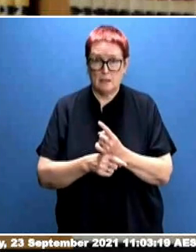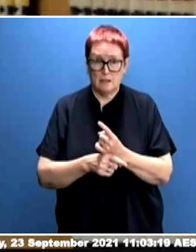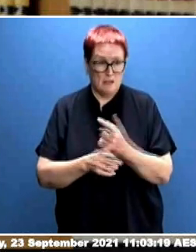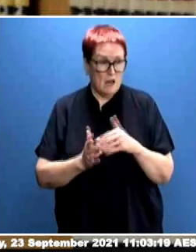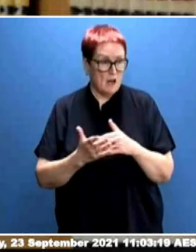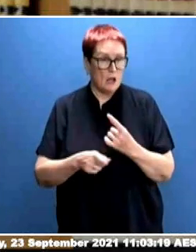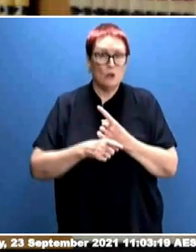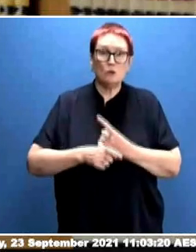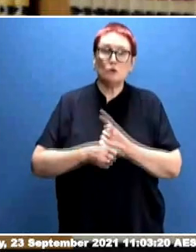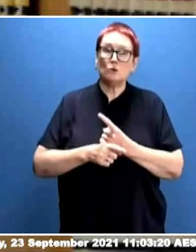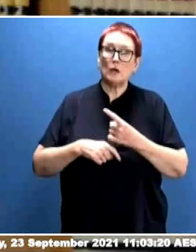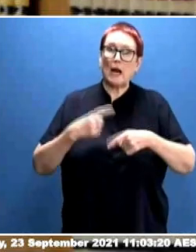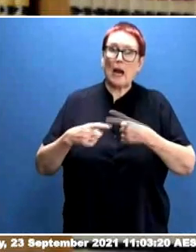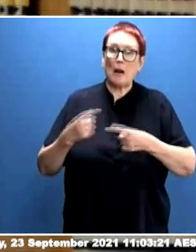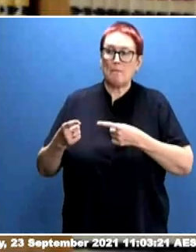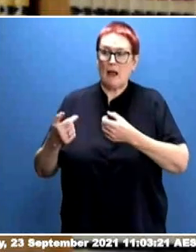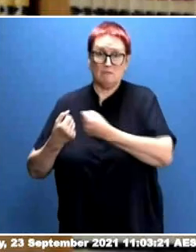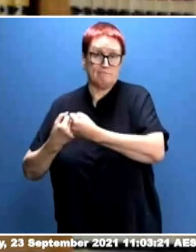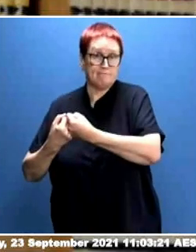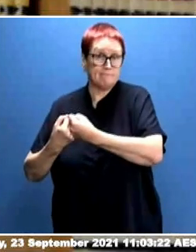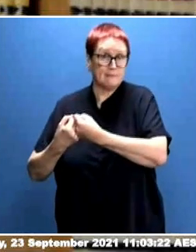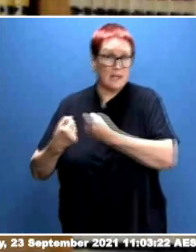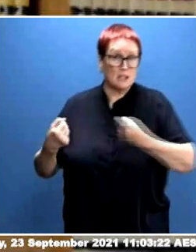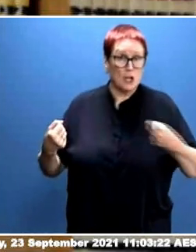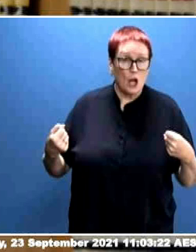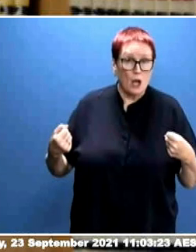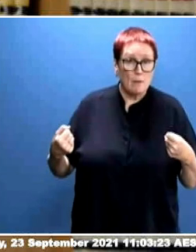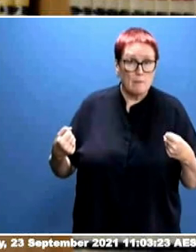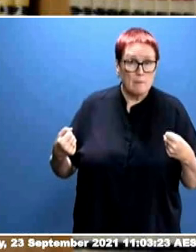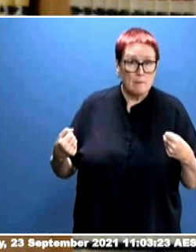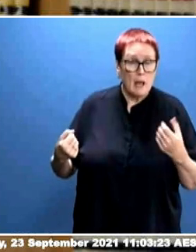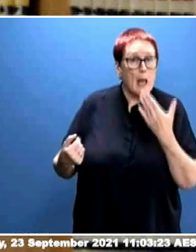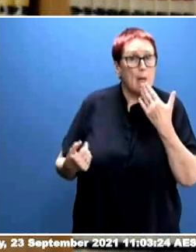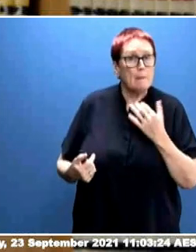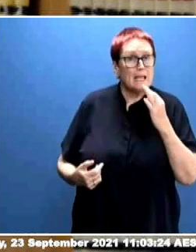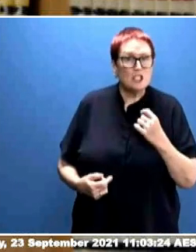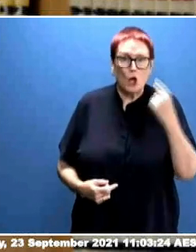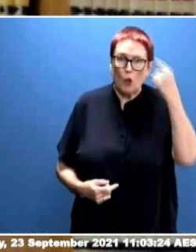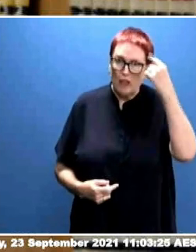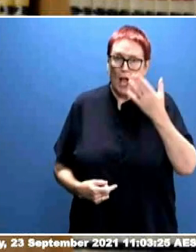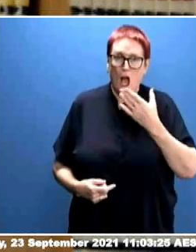there being consideration around an extension of time, that's not to be mistaken or wanting to have children secured